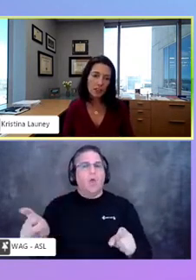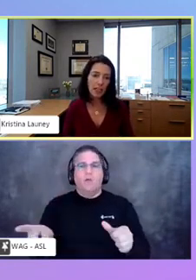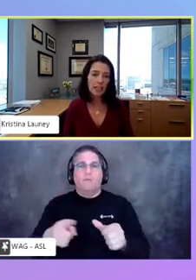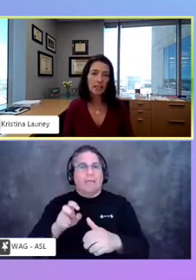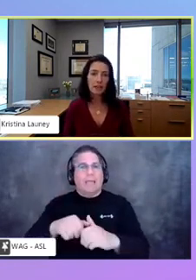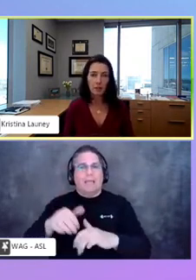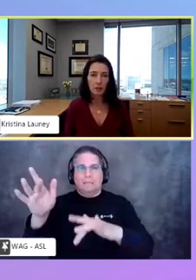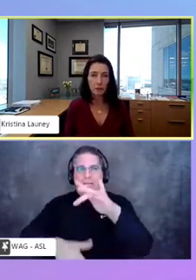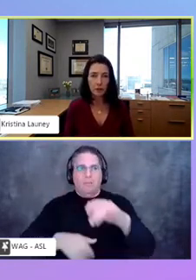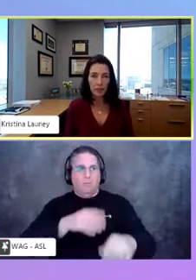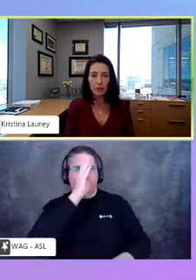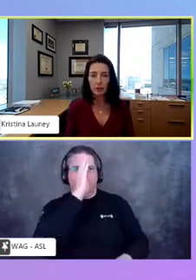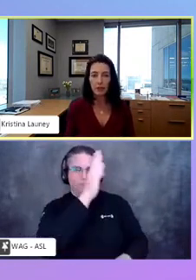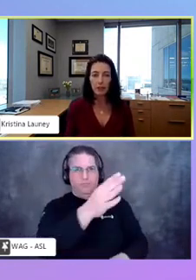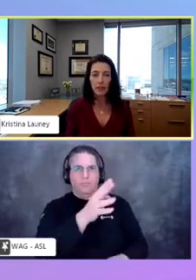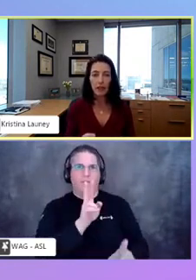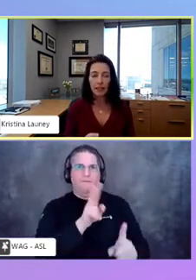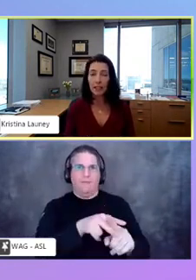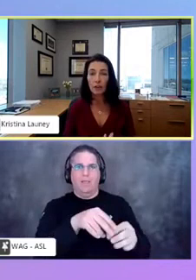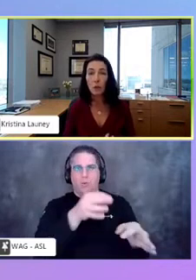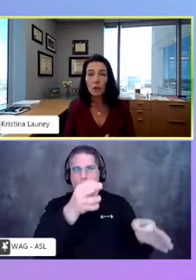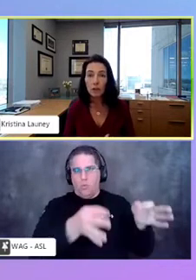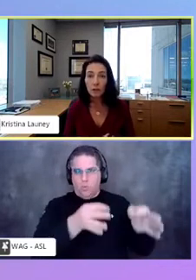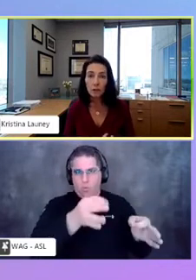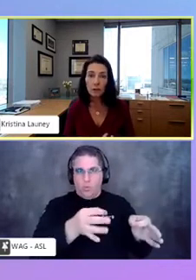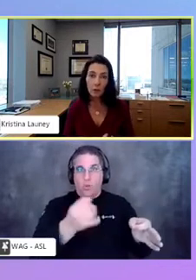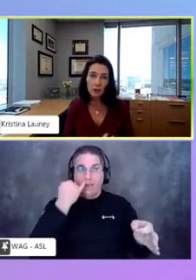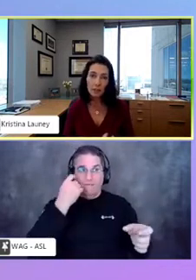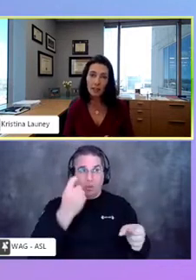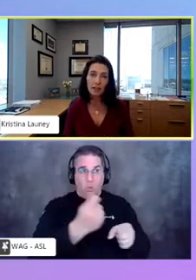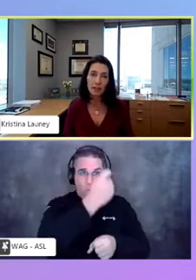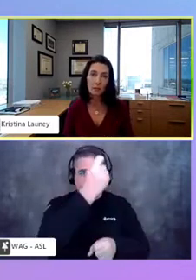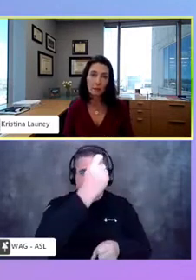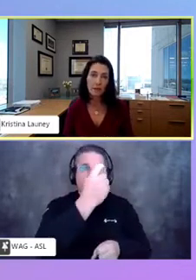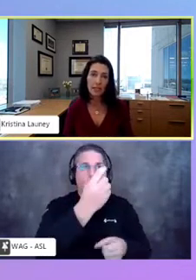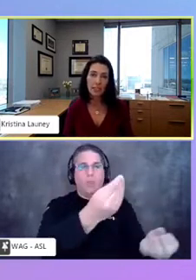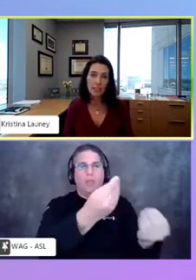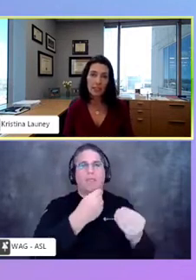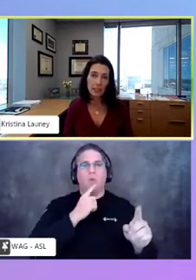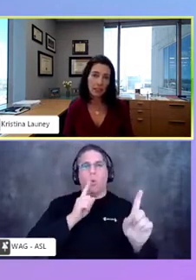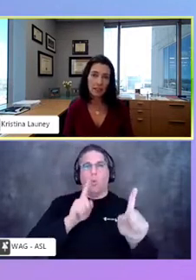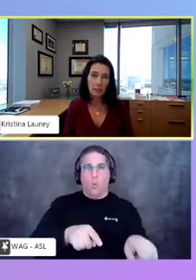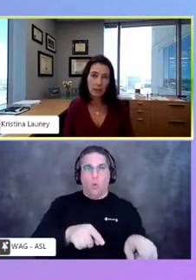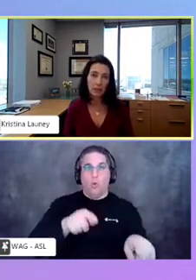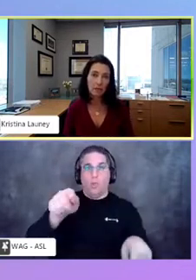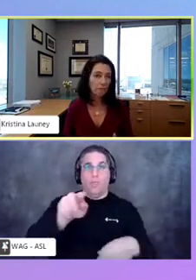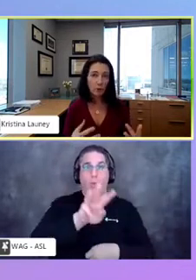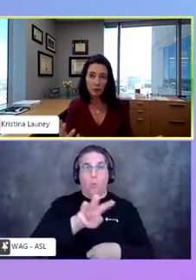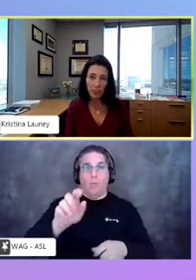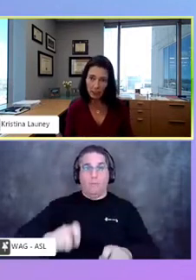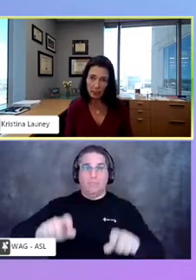the DOJ first, although you can file a complaint with the DOJ, but you can in court, file directly and if you win